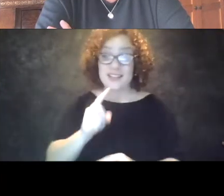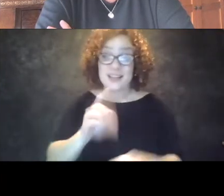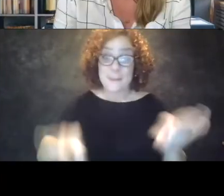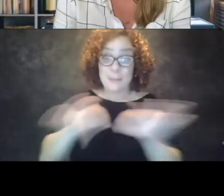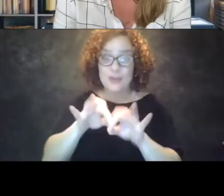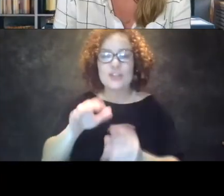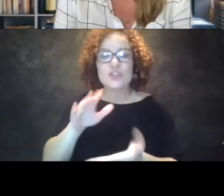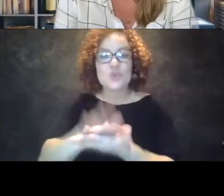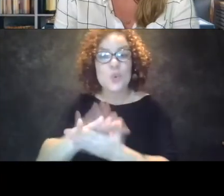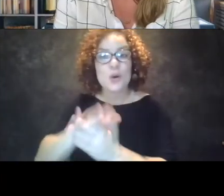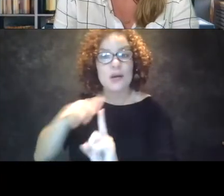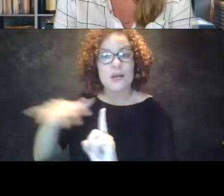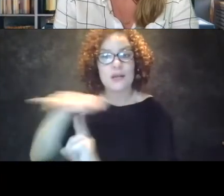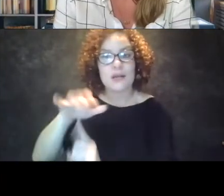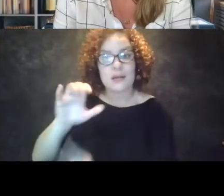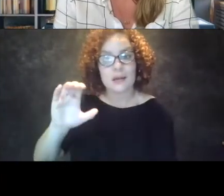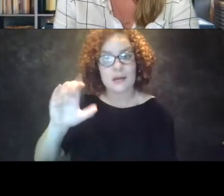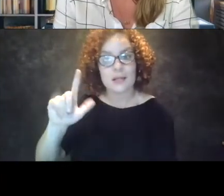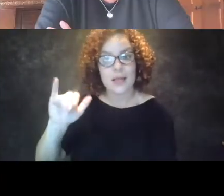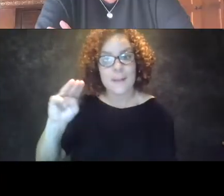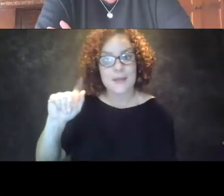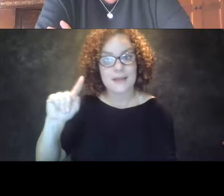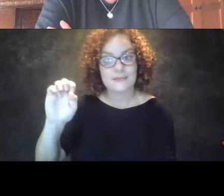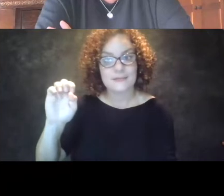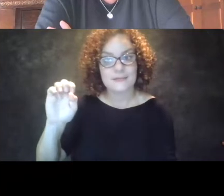and what's the culture at the school so you might have to I mean, and we will talk about